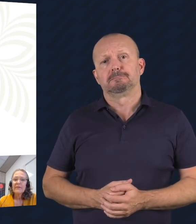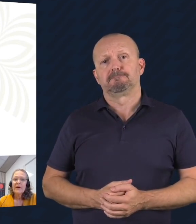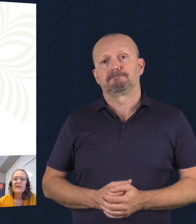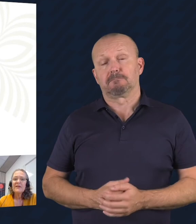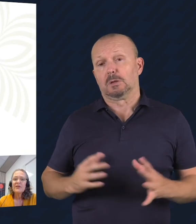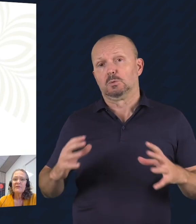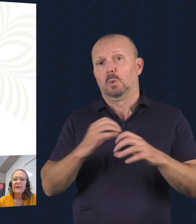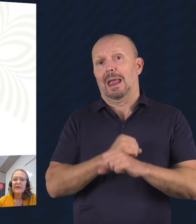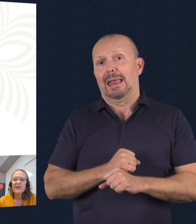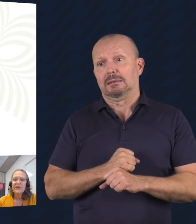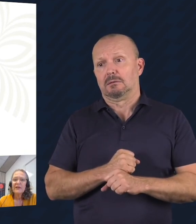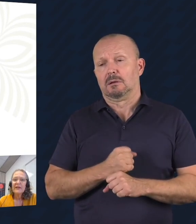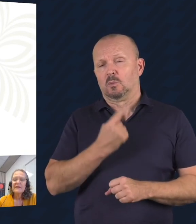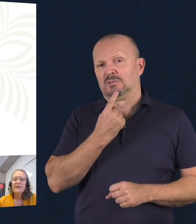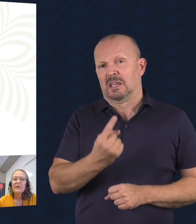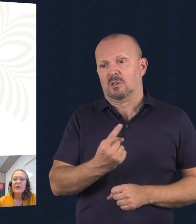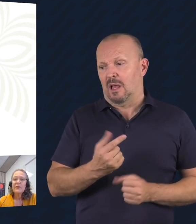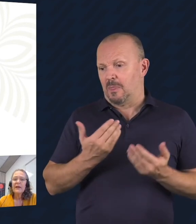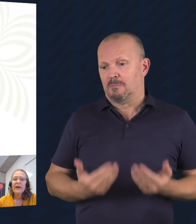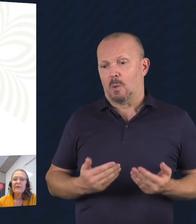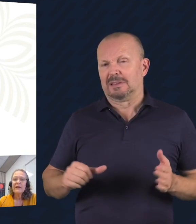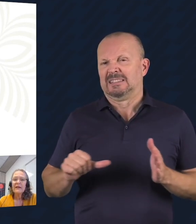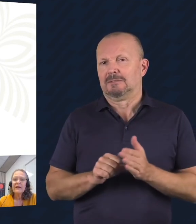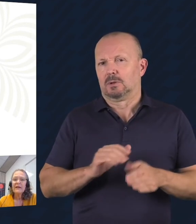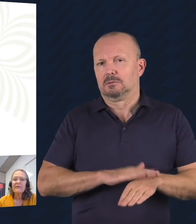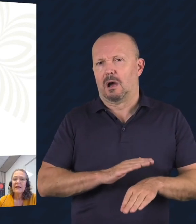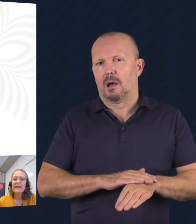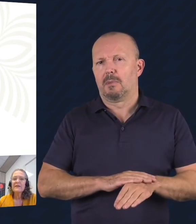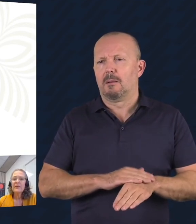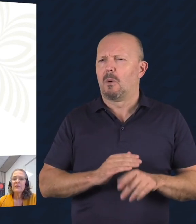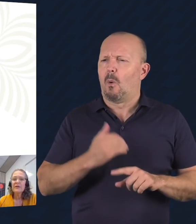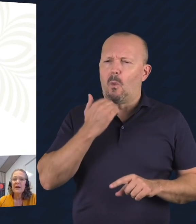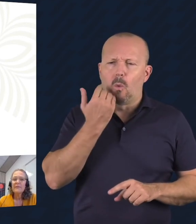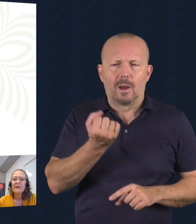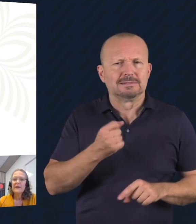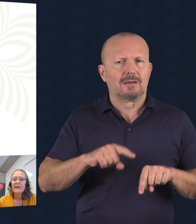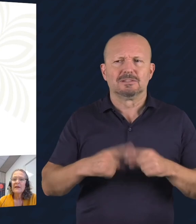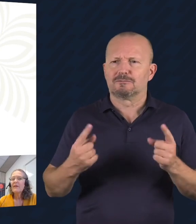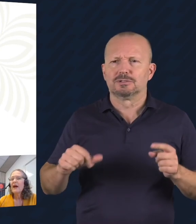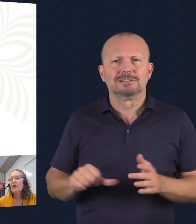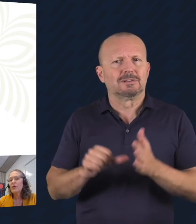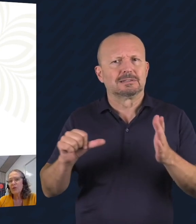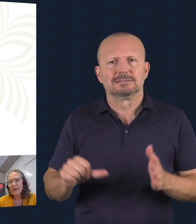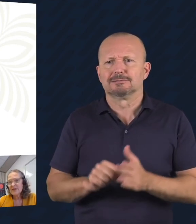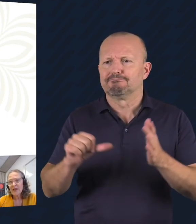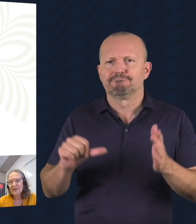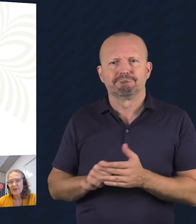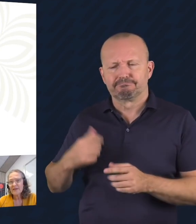My message to finish is that although we're currently in a really difficult time, there are always challenges.